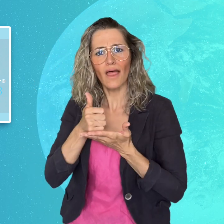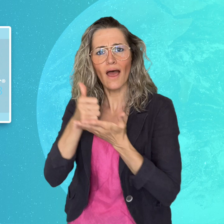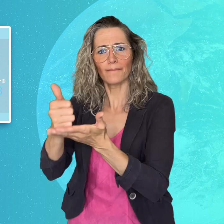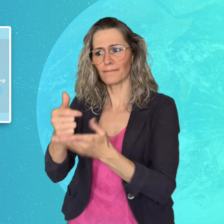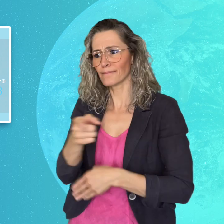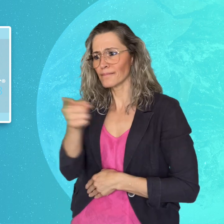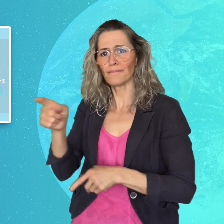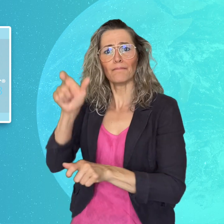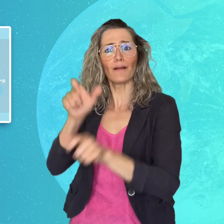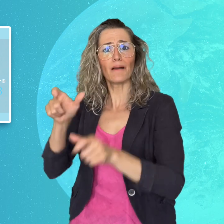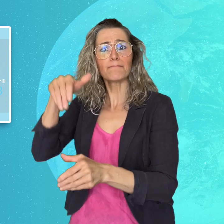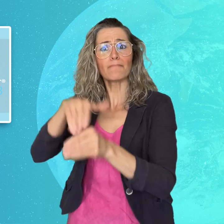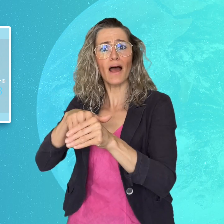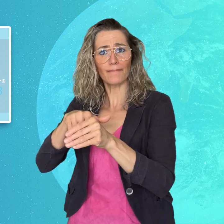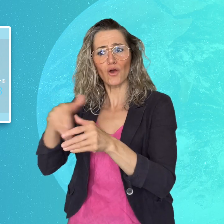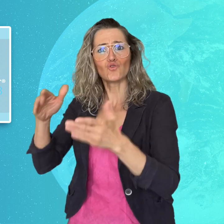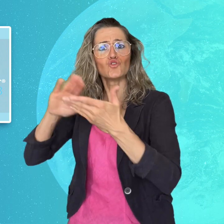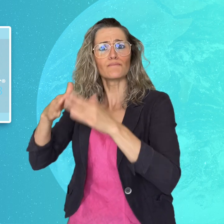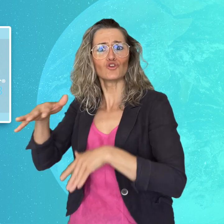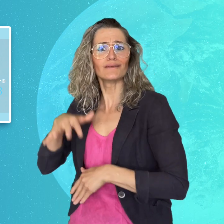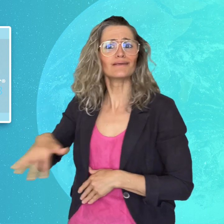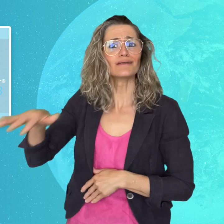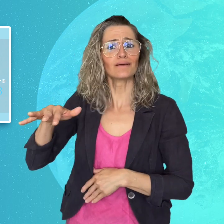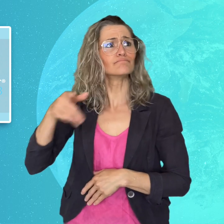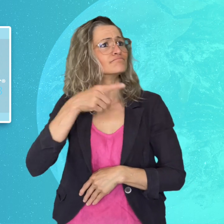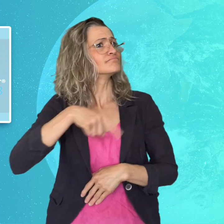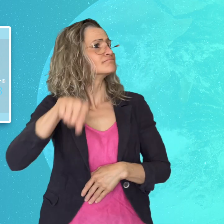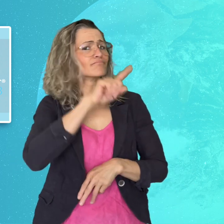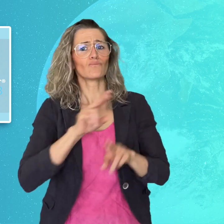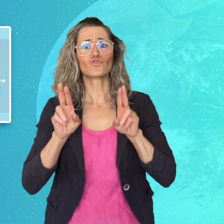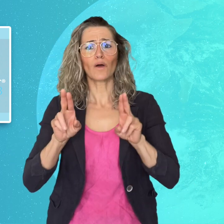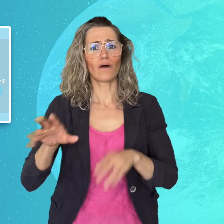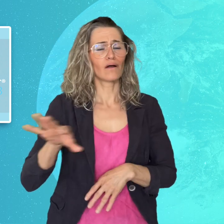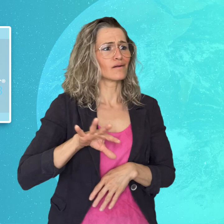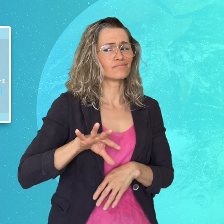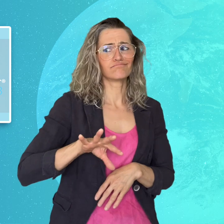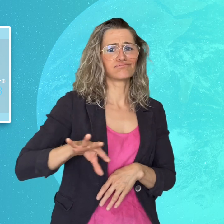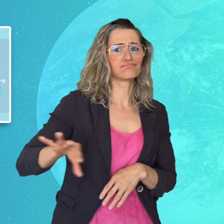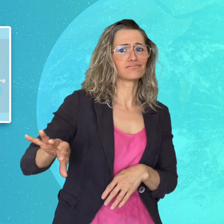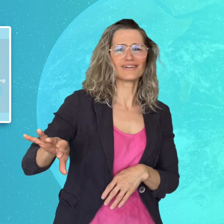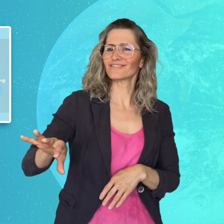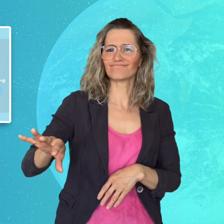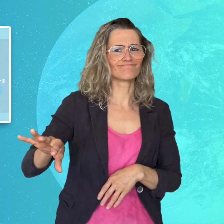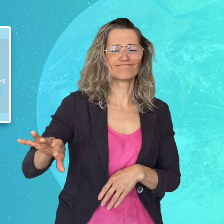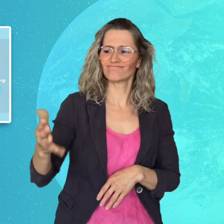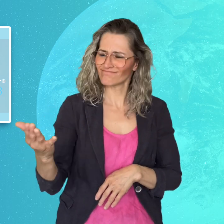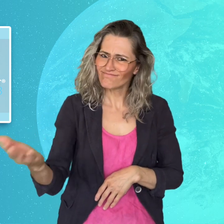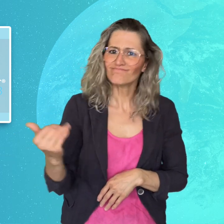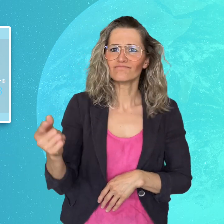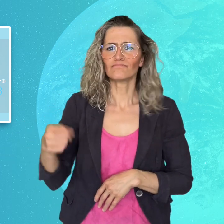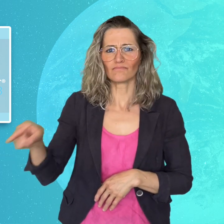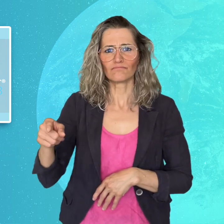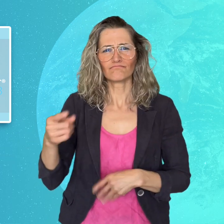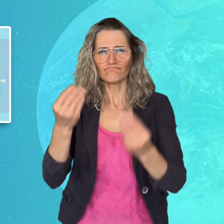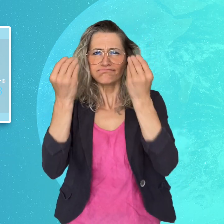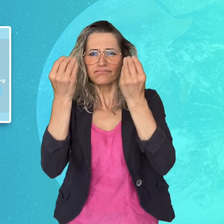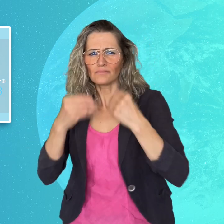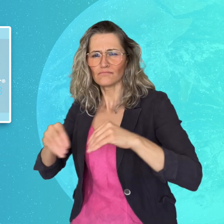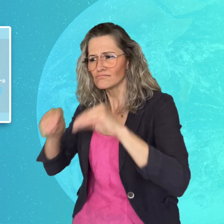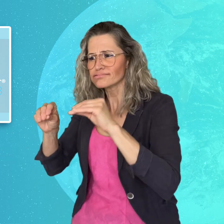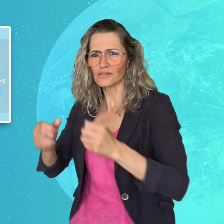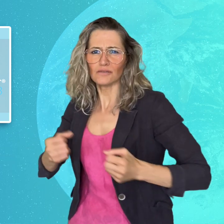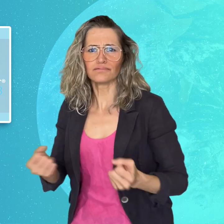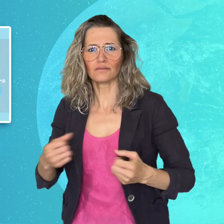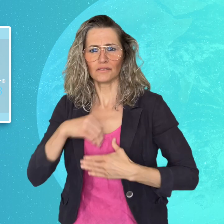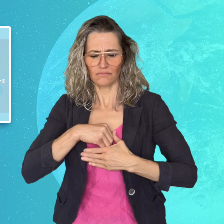help underserved community members break into creative arts work